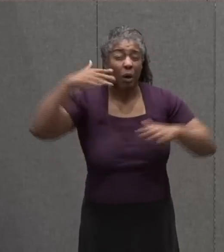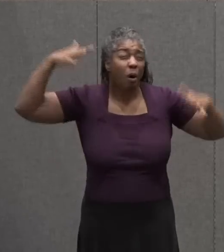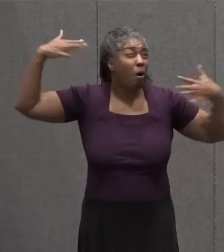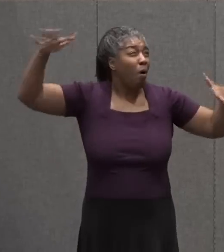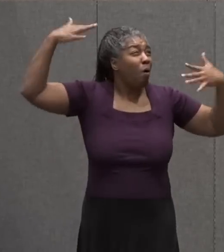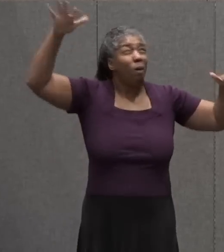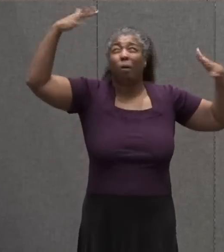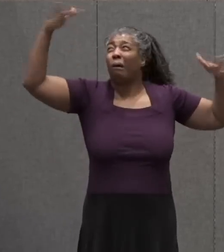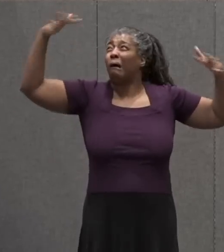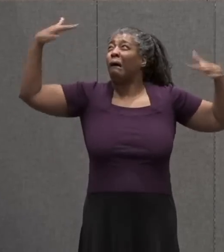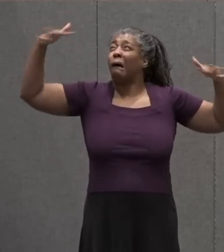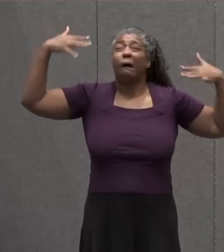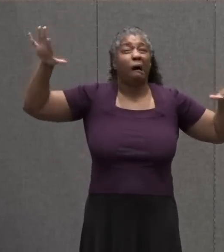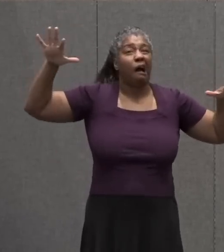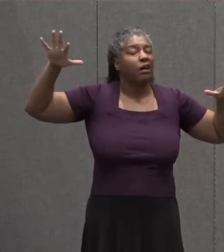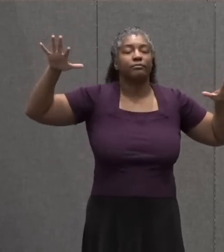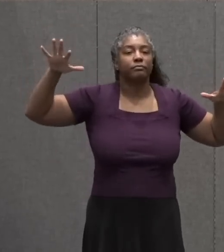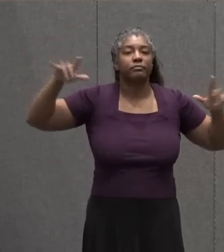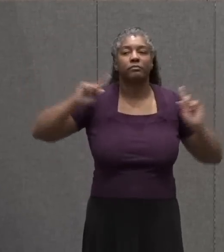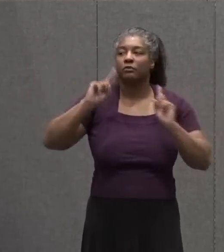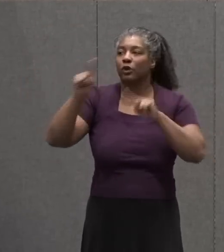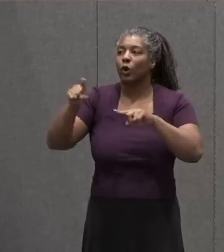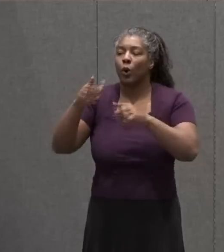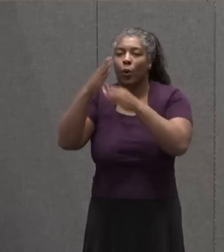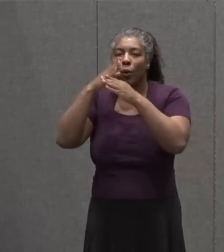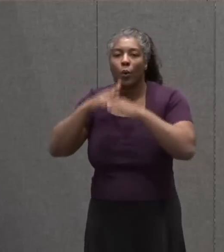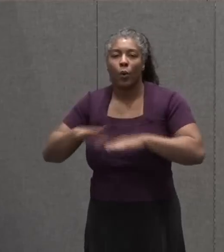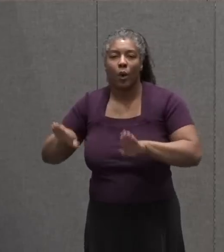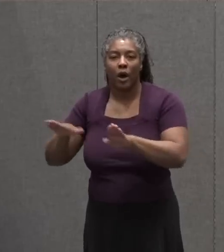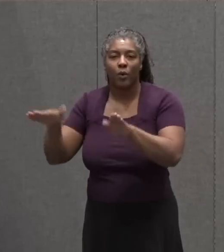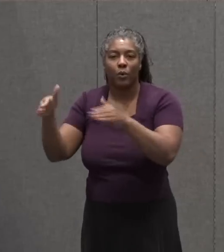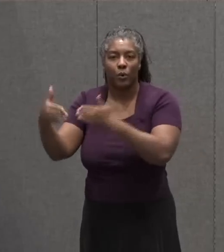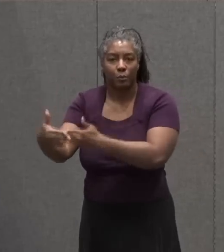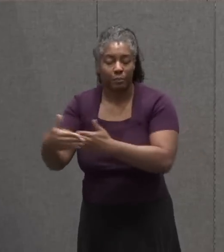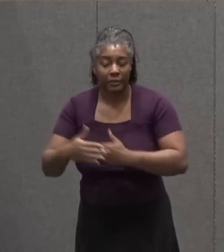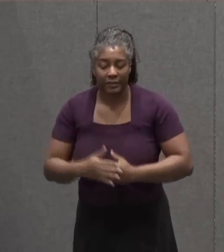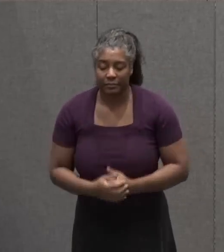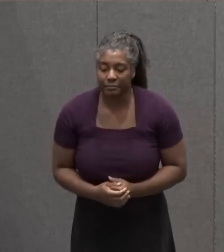We can use active listening, we sit still and we keep